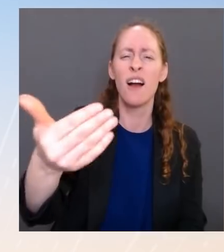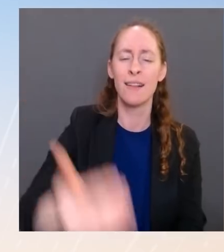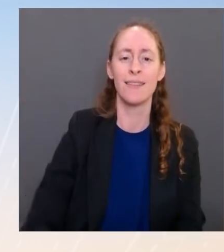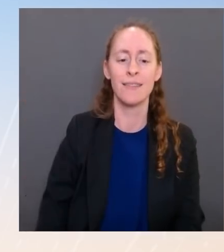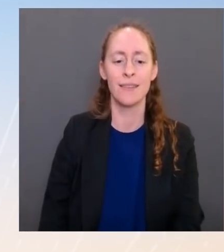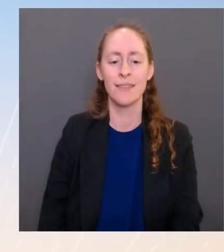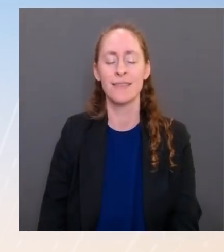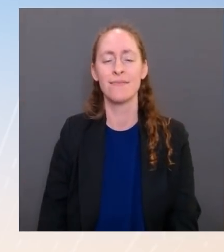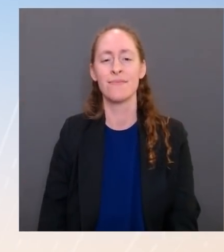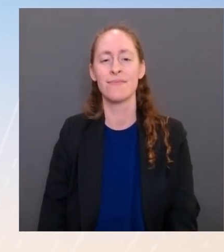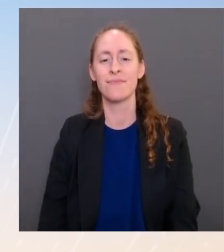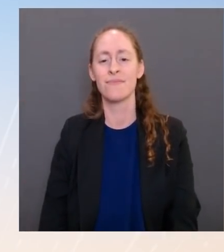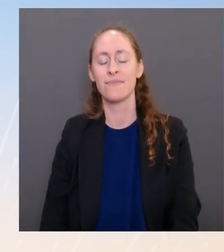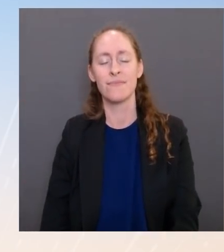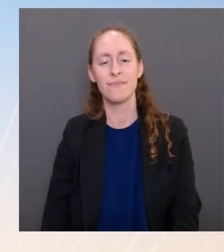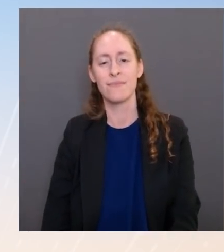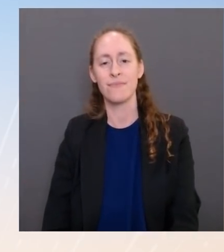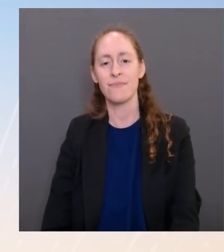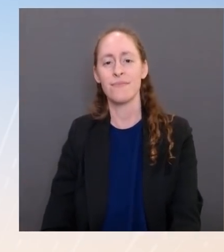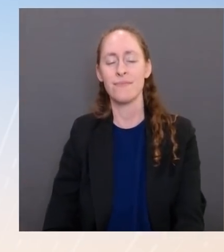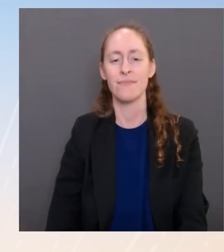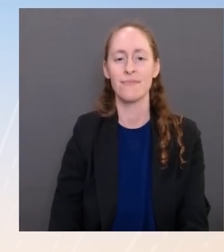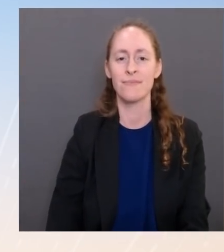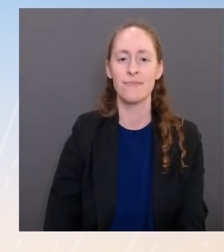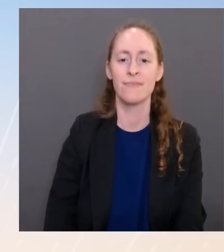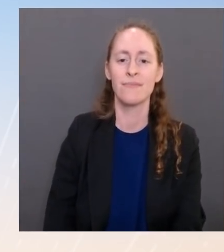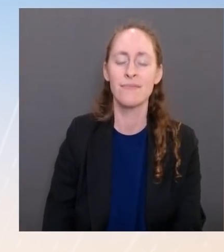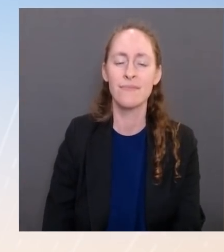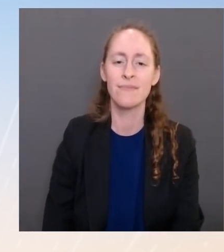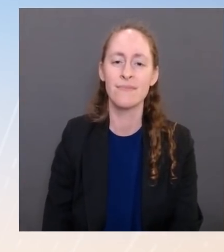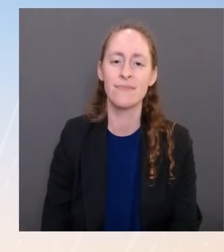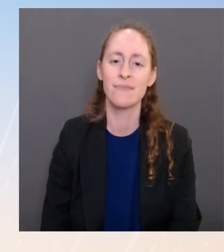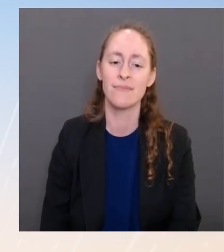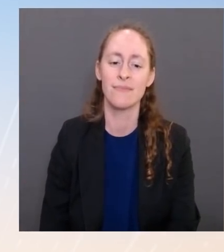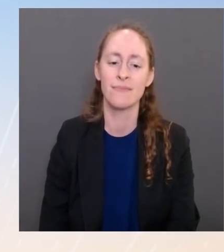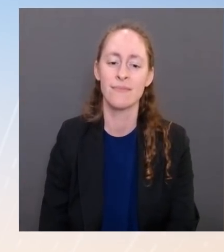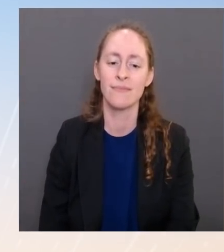And this relates to his visit to Kankakee. And -- -- Ms. Psaki: Lynn, thank you.